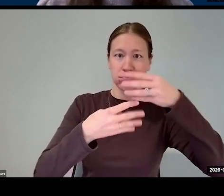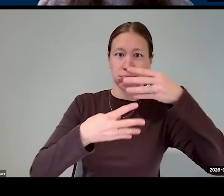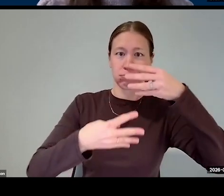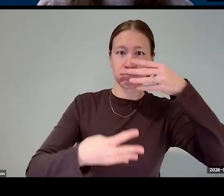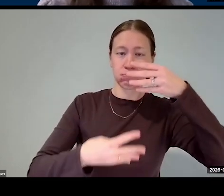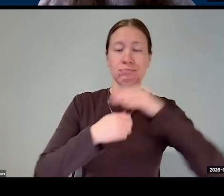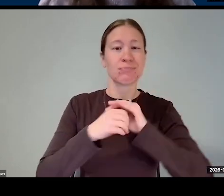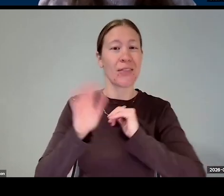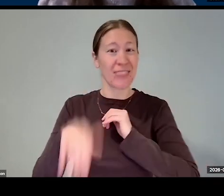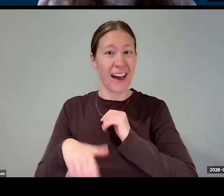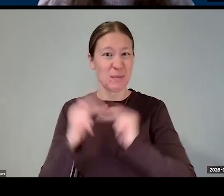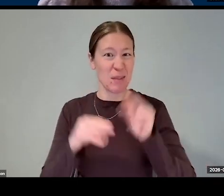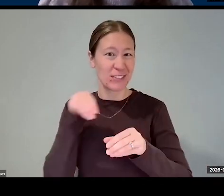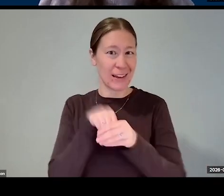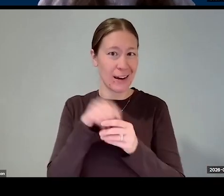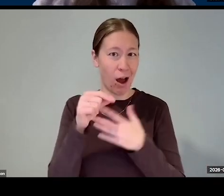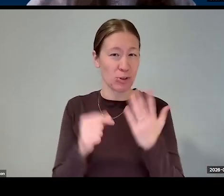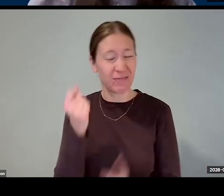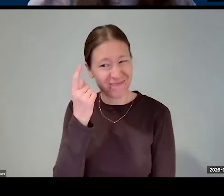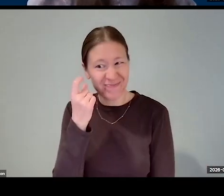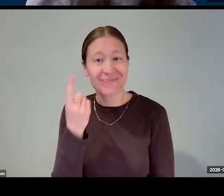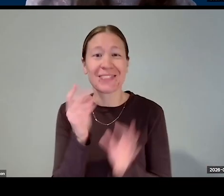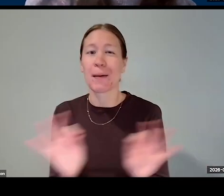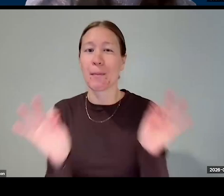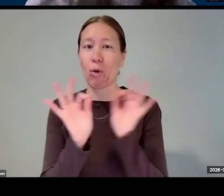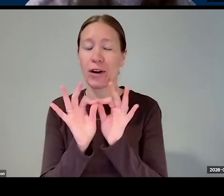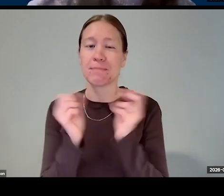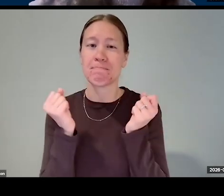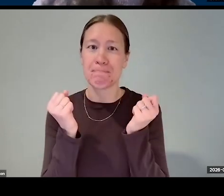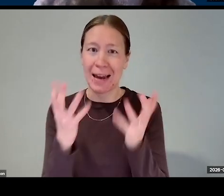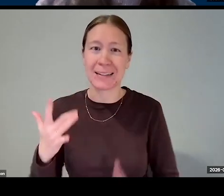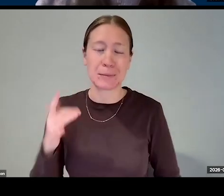This is an important one. A lot of times we just hit the enter key repeatedly